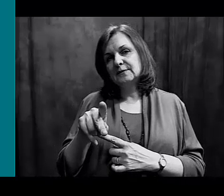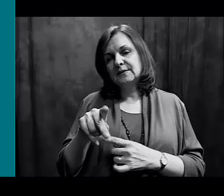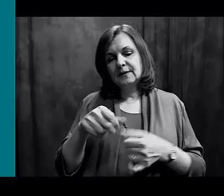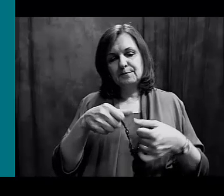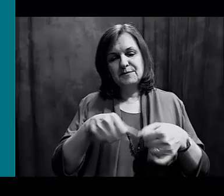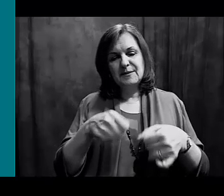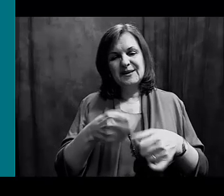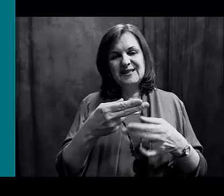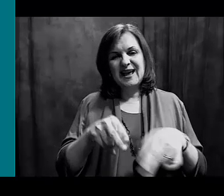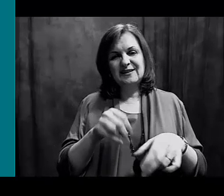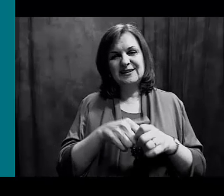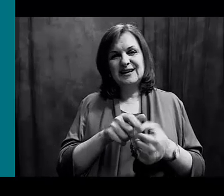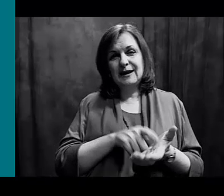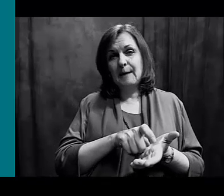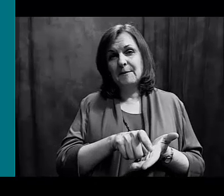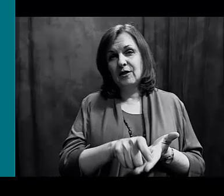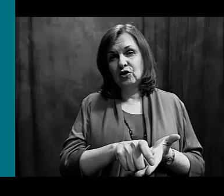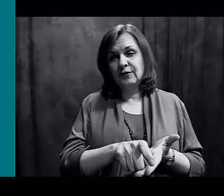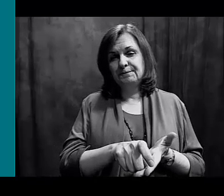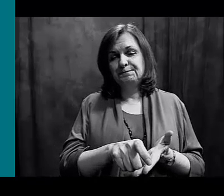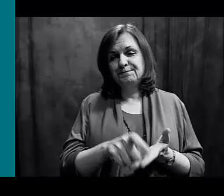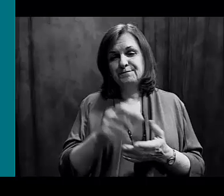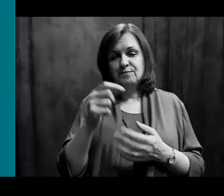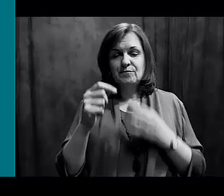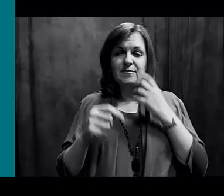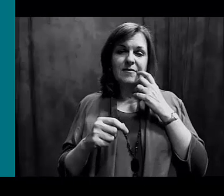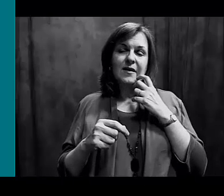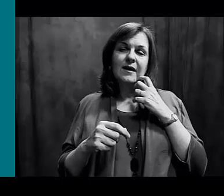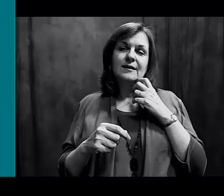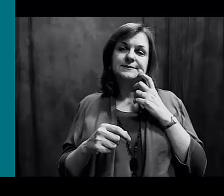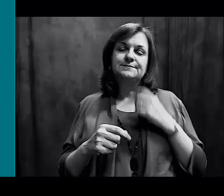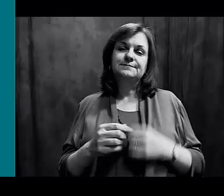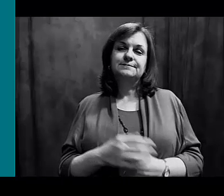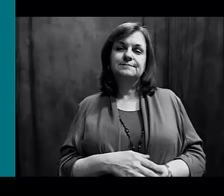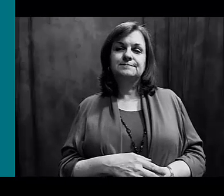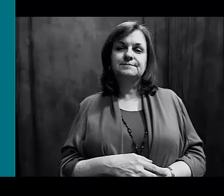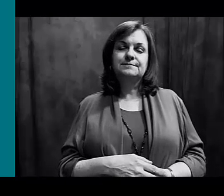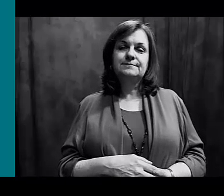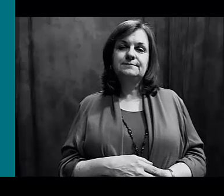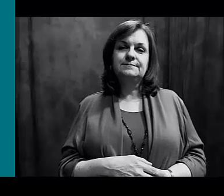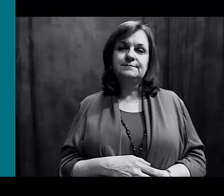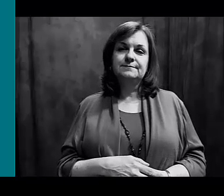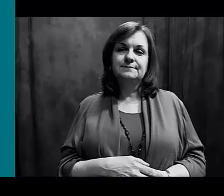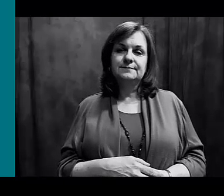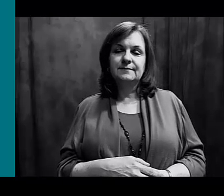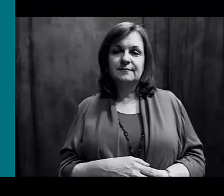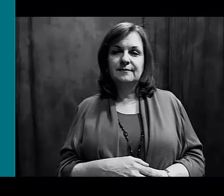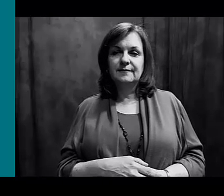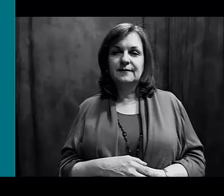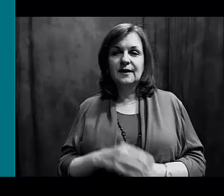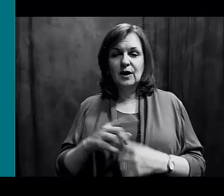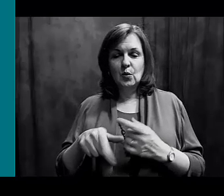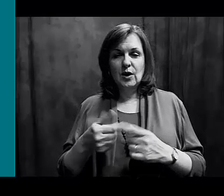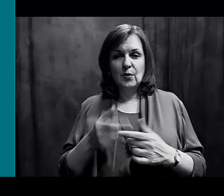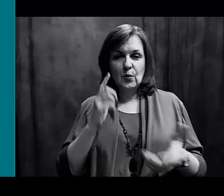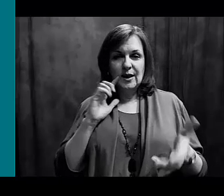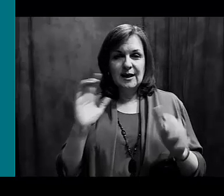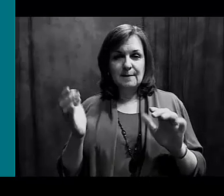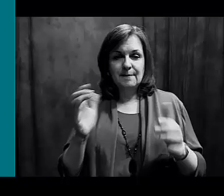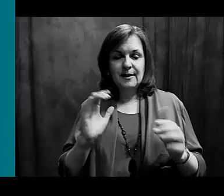all of these sorts of things but what we really look for to compare predation and parasitism